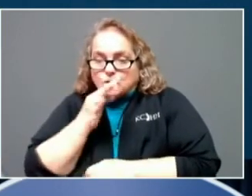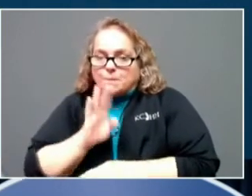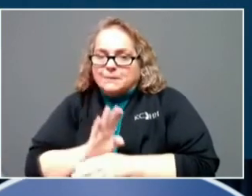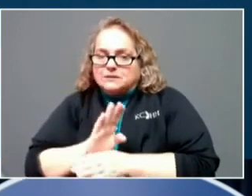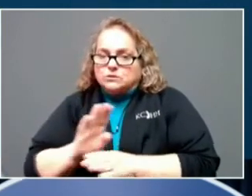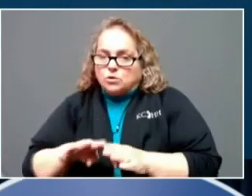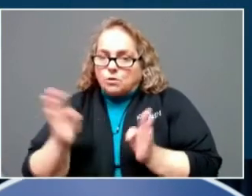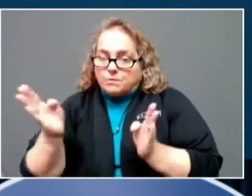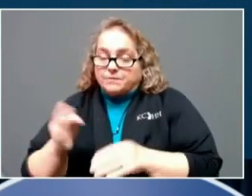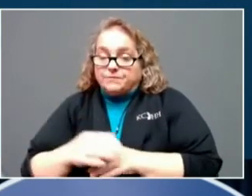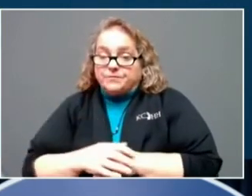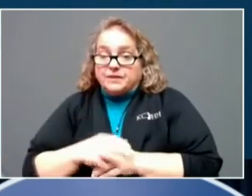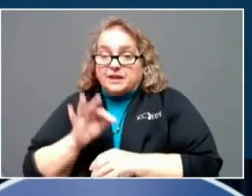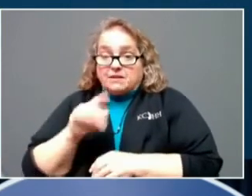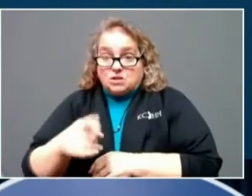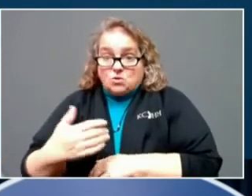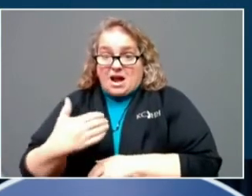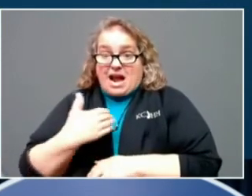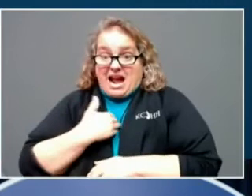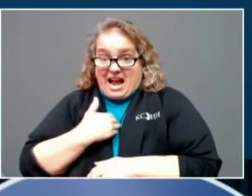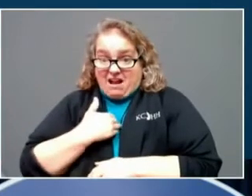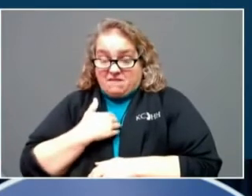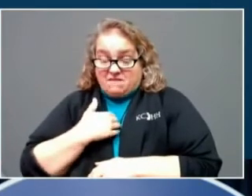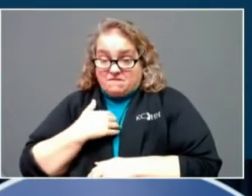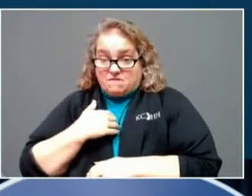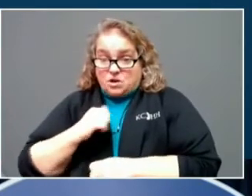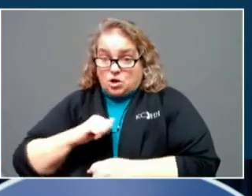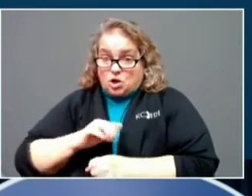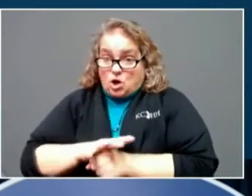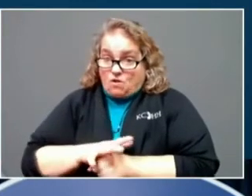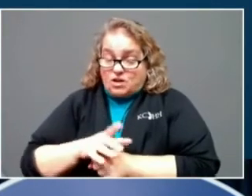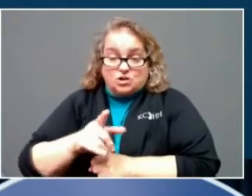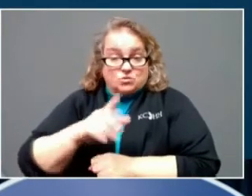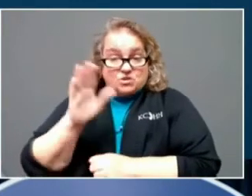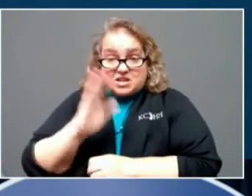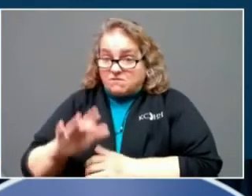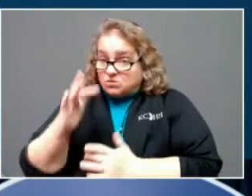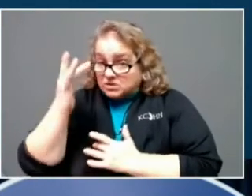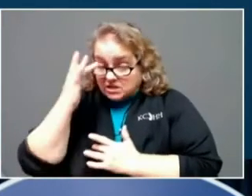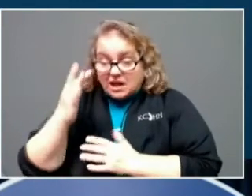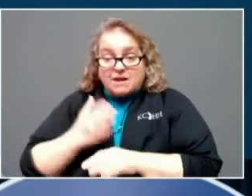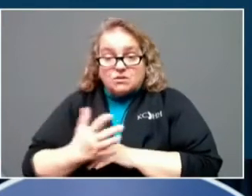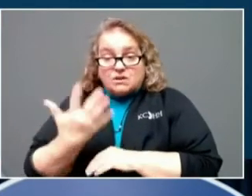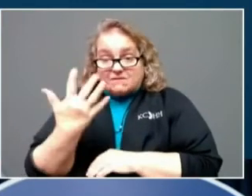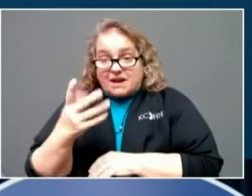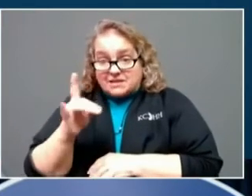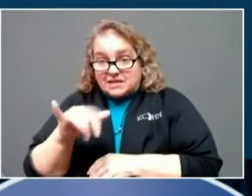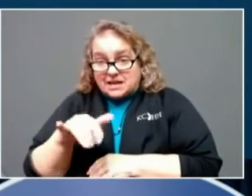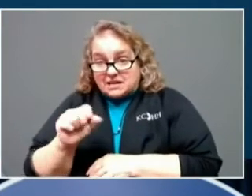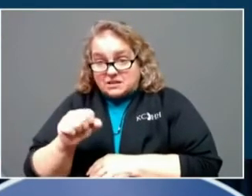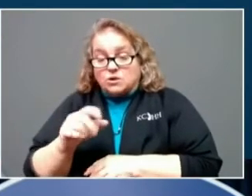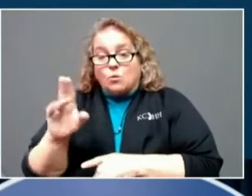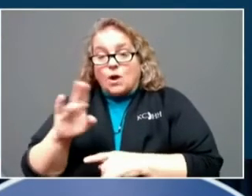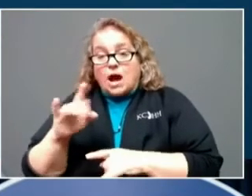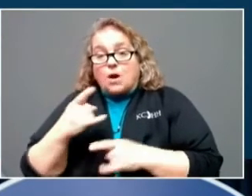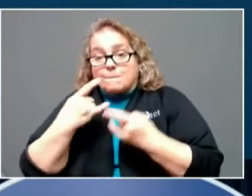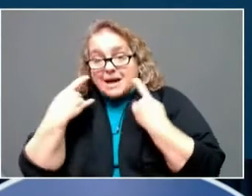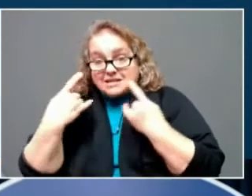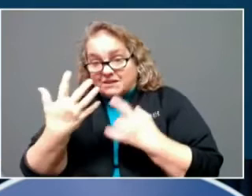and you've never had symptoms, then after five days wearing a mask for five more days, you can go back to work. All right. So that's on this slide, which